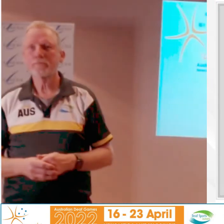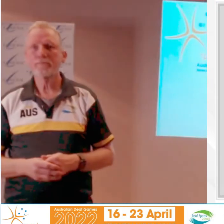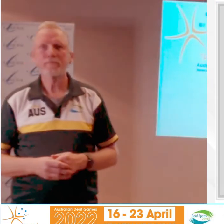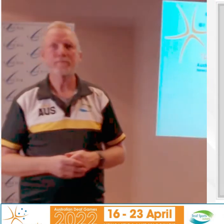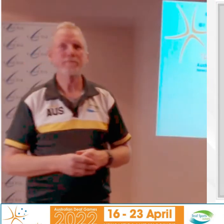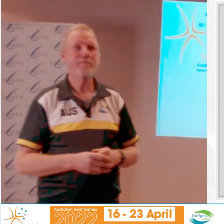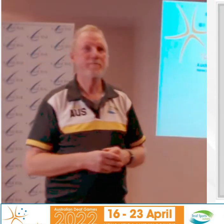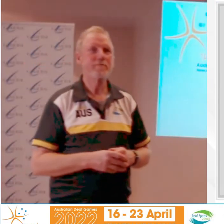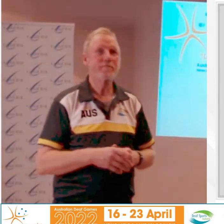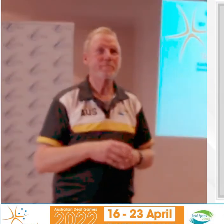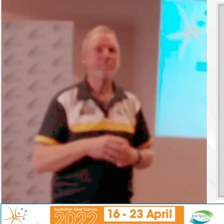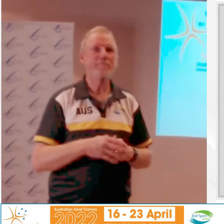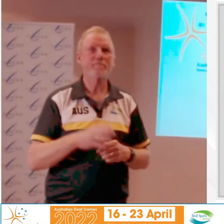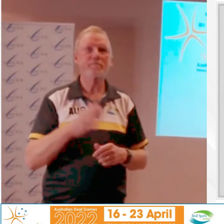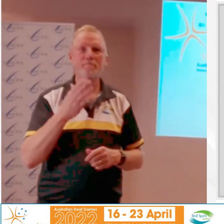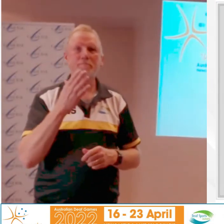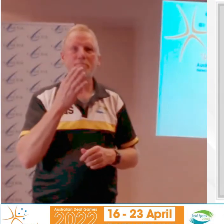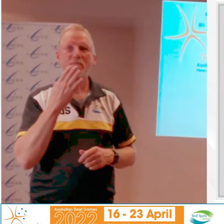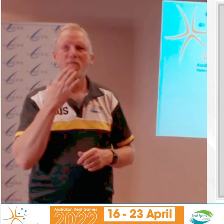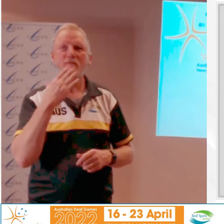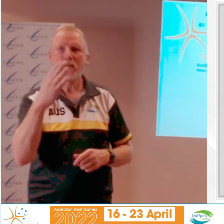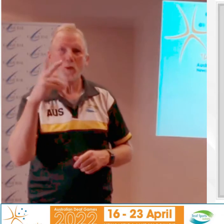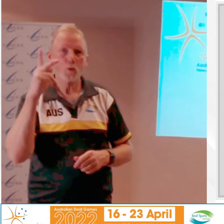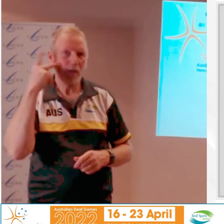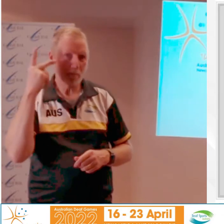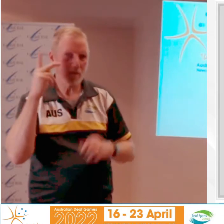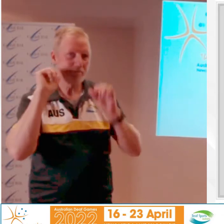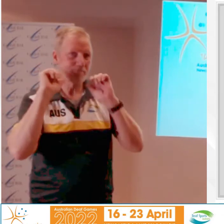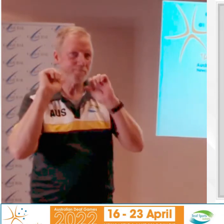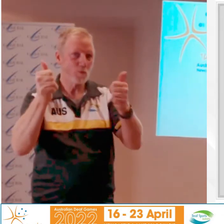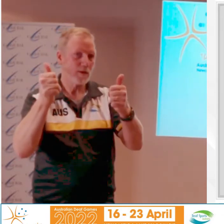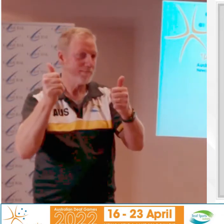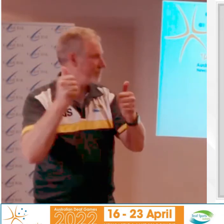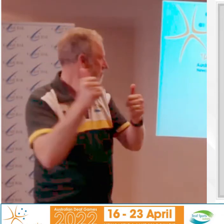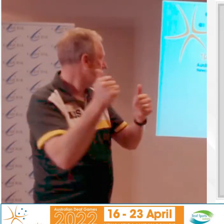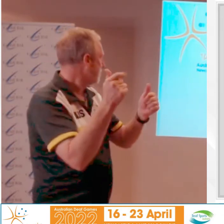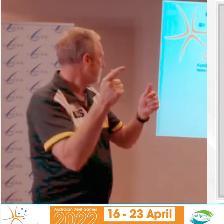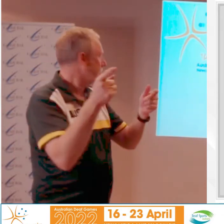Thank you Kimberley very good